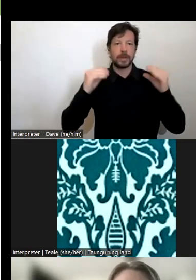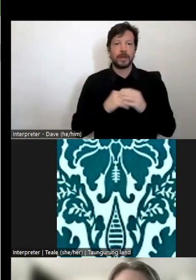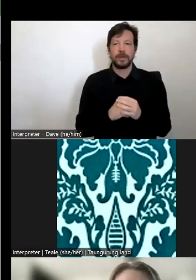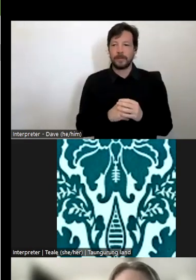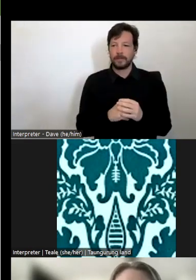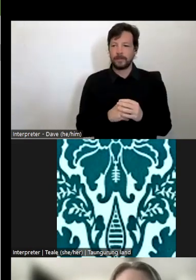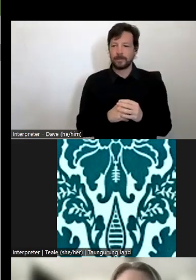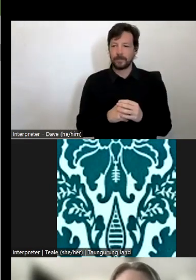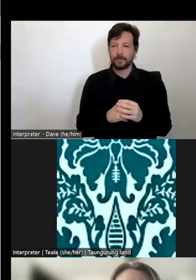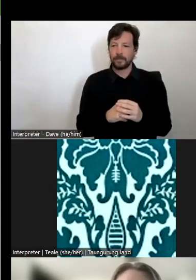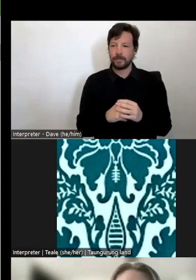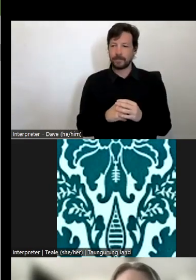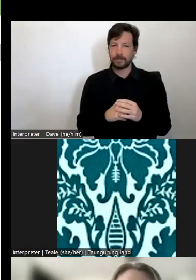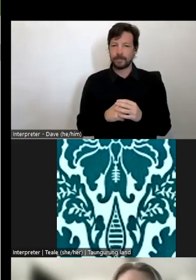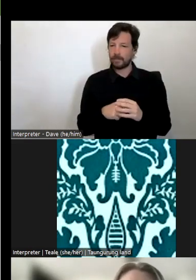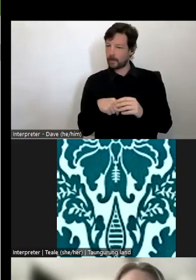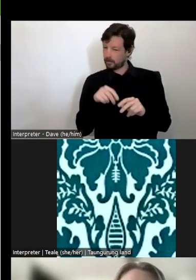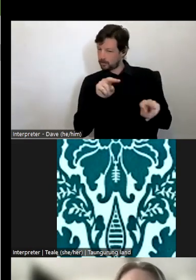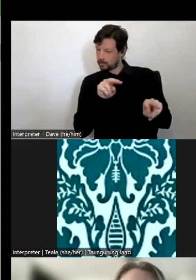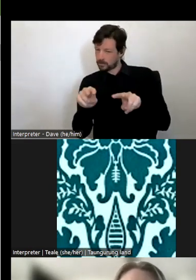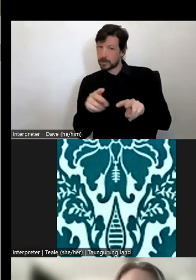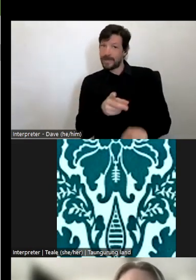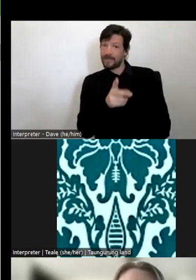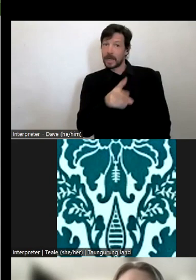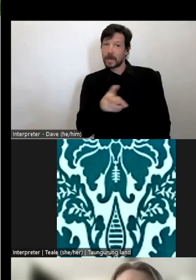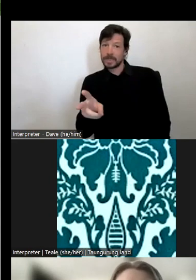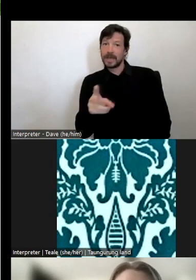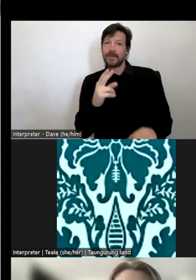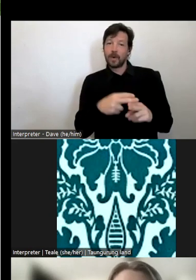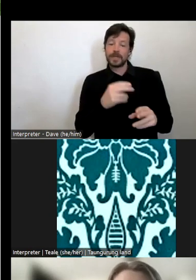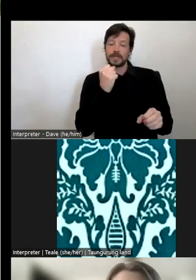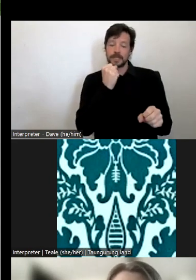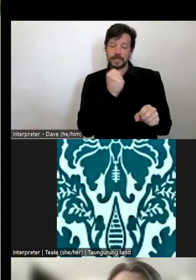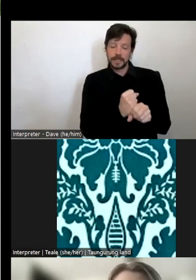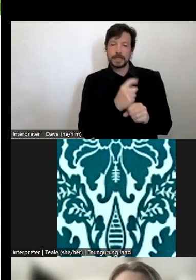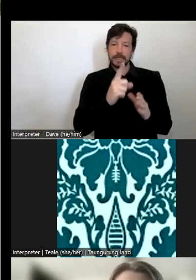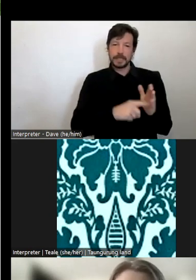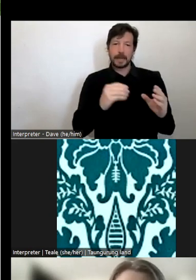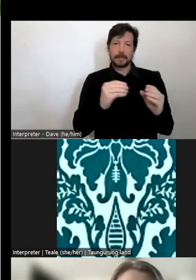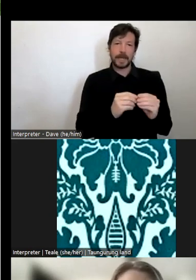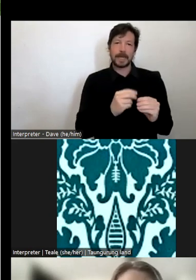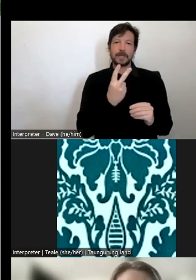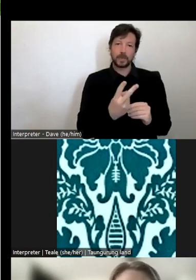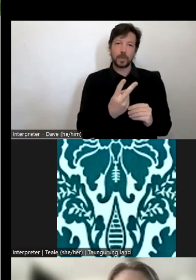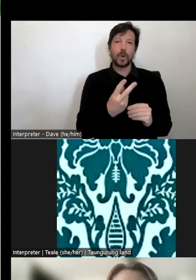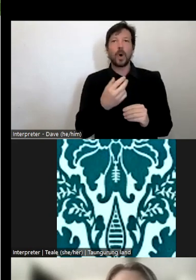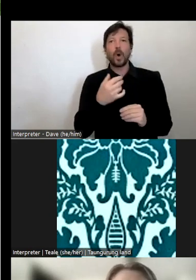to assess the frequency of the GJB2 or common GJB6 variants.